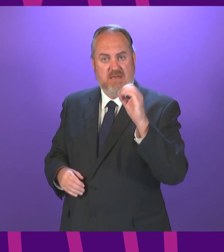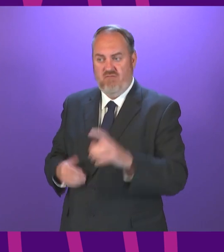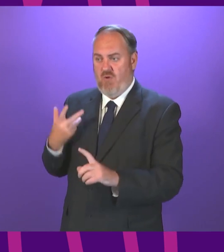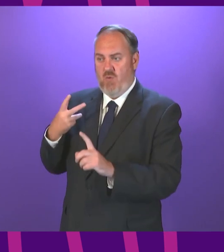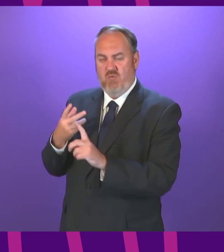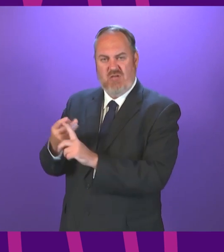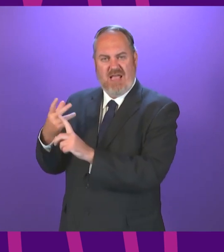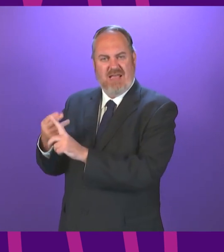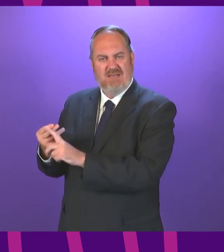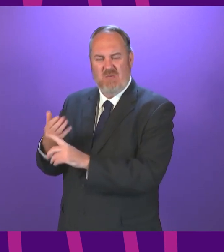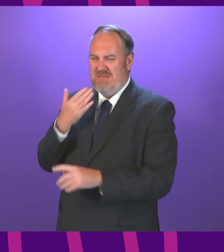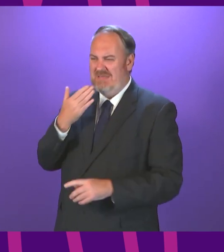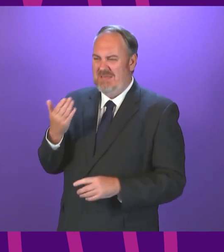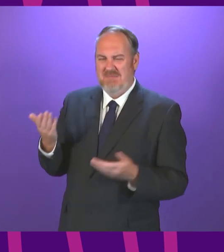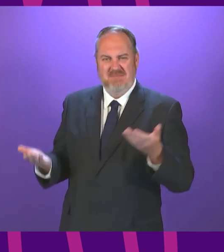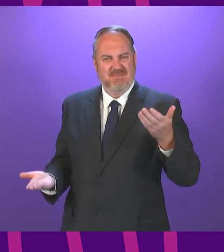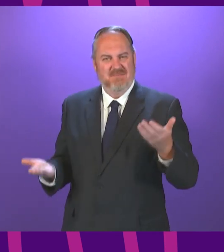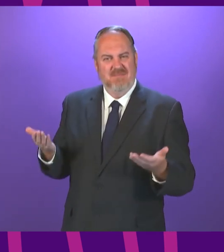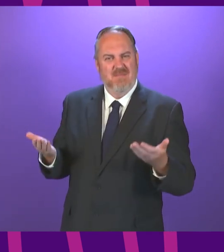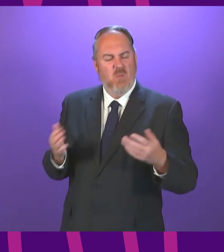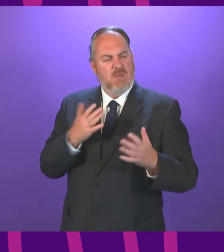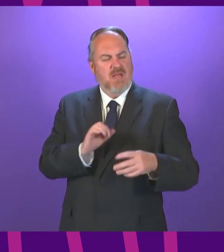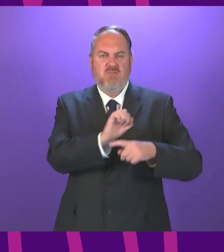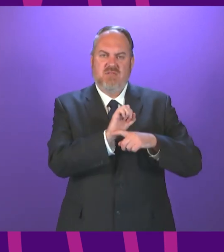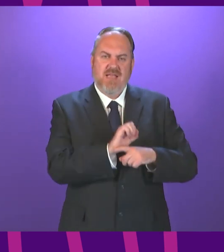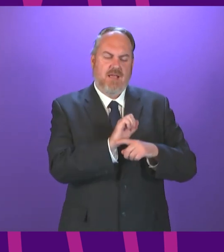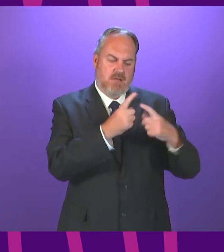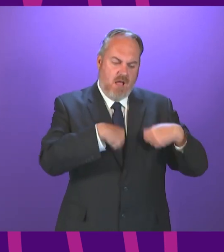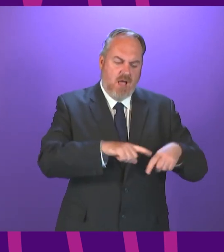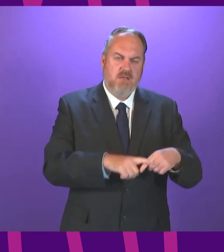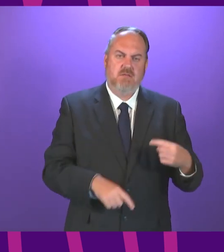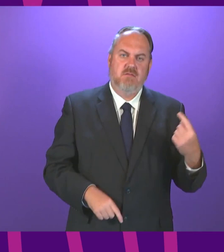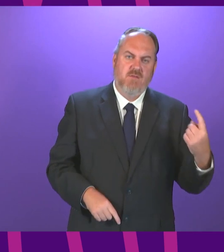we get the balance right between protecting our population and caring for the rest of the world?